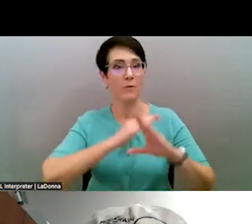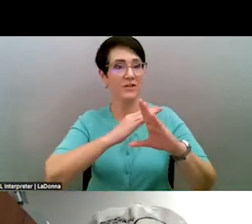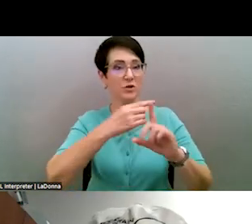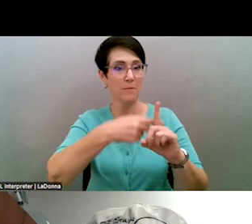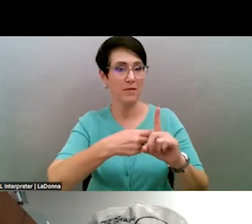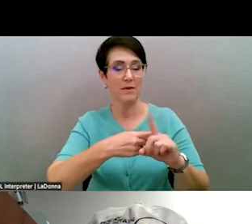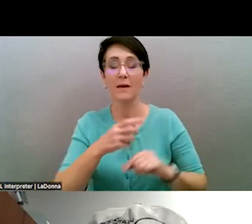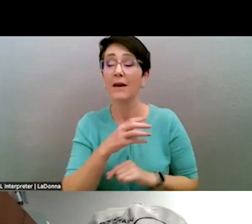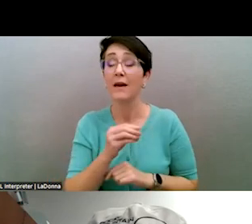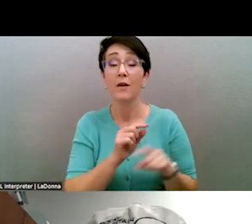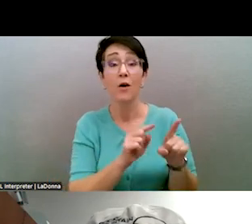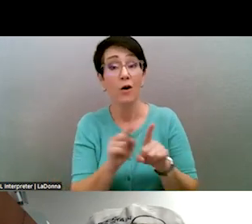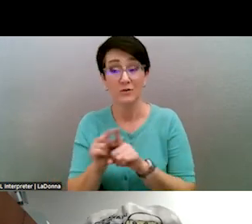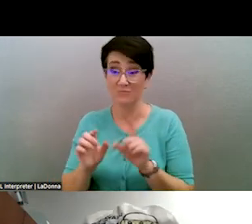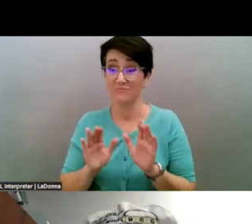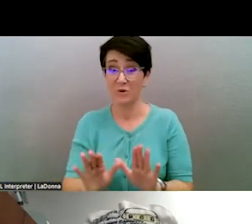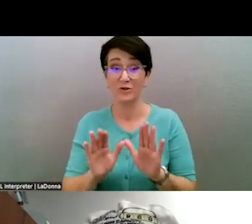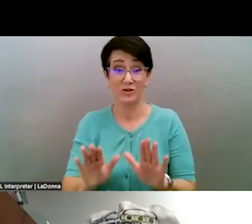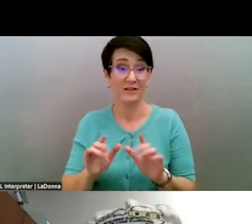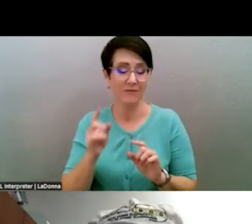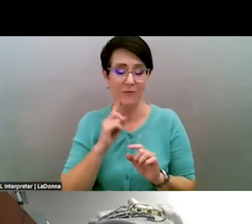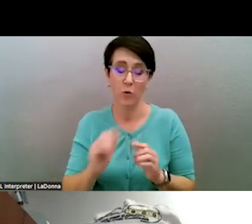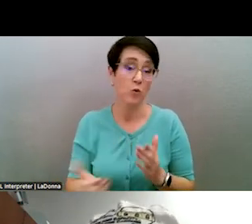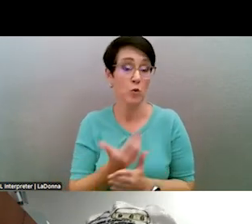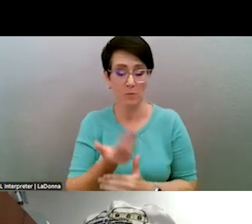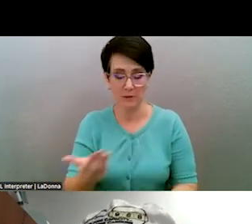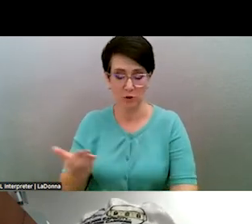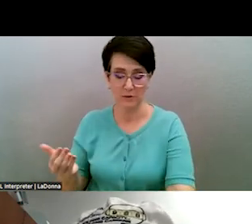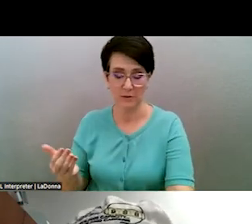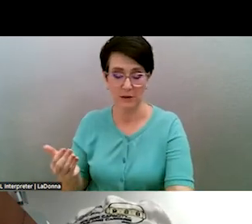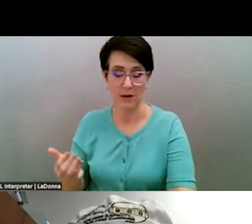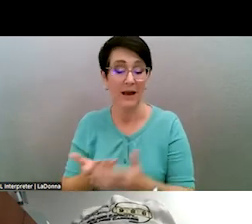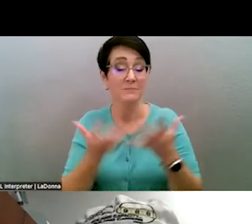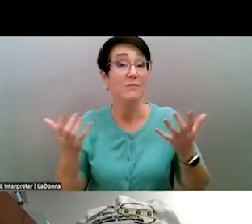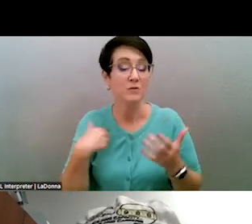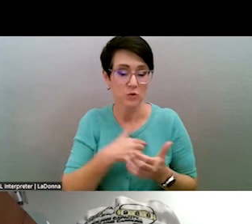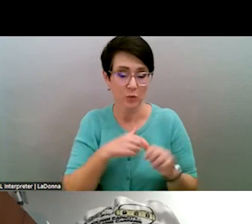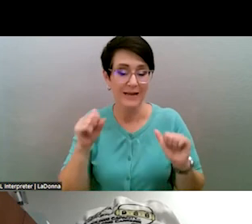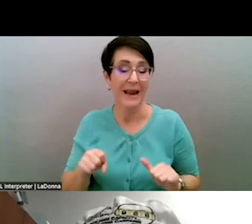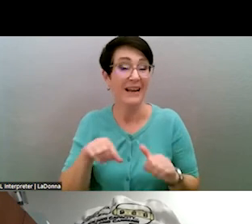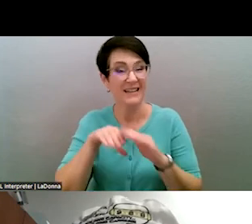PUSHING GETTING AS MANY MATERIALS AS WE CAN INTO THE, THE SAMHSA STORE,